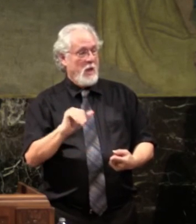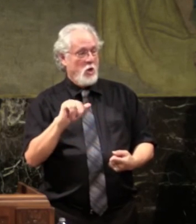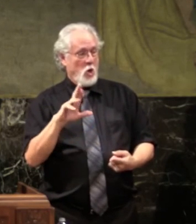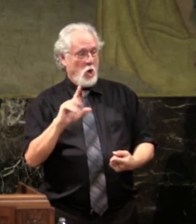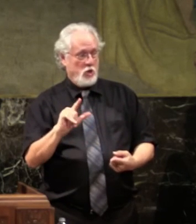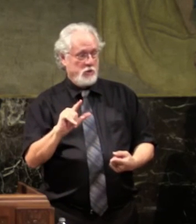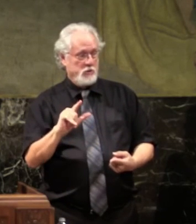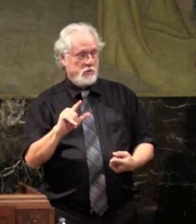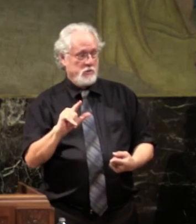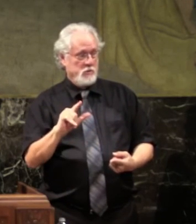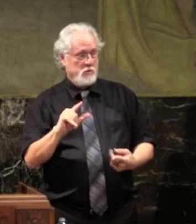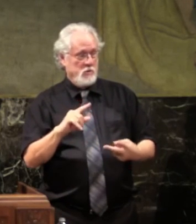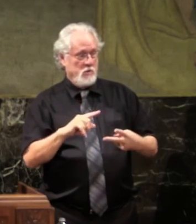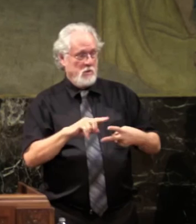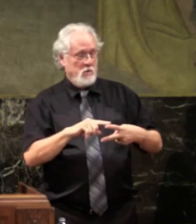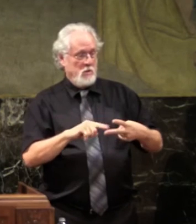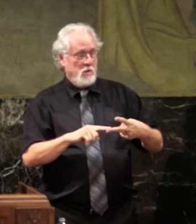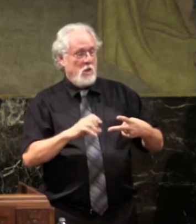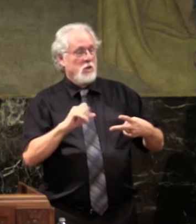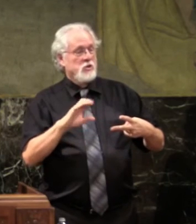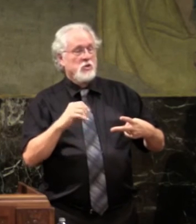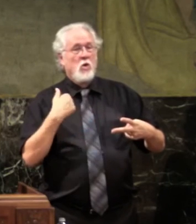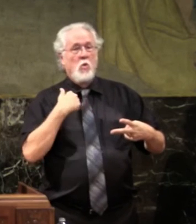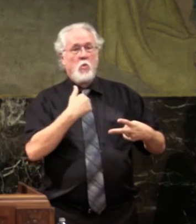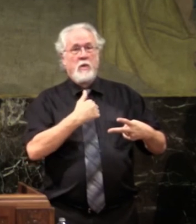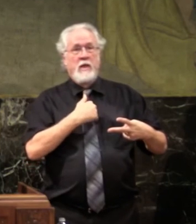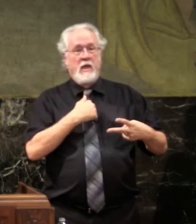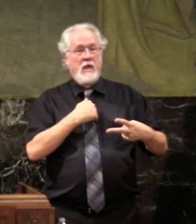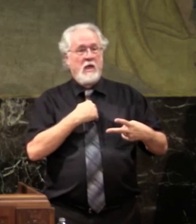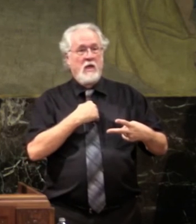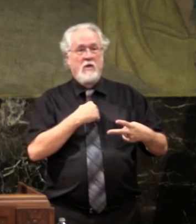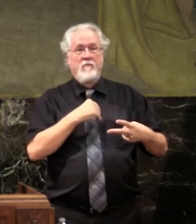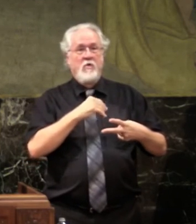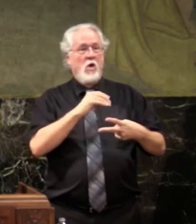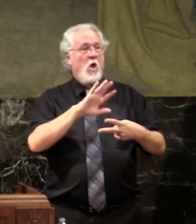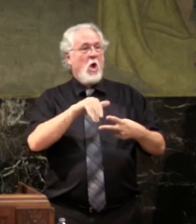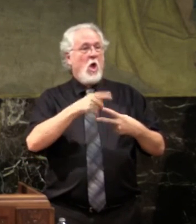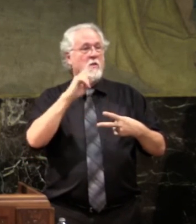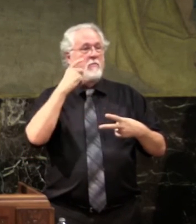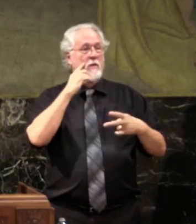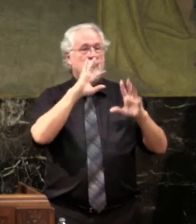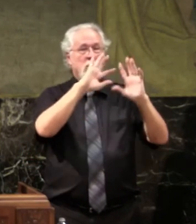and so we have all of these political subdivisions that now have to come up